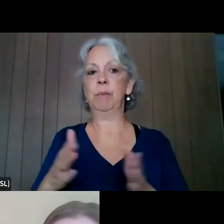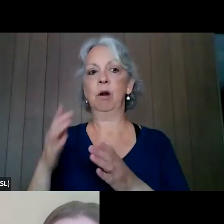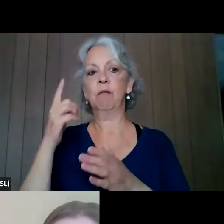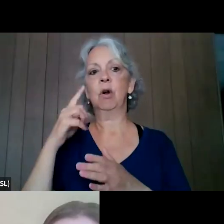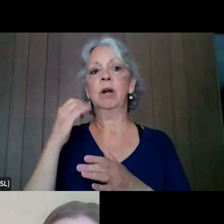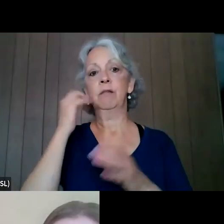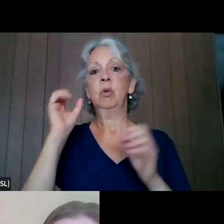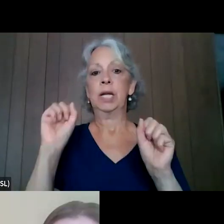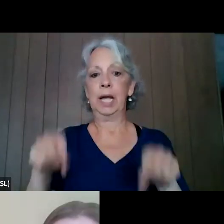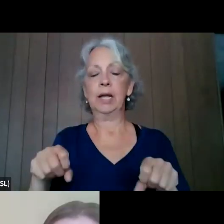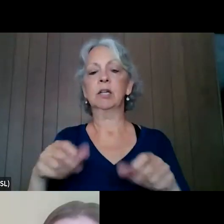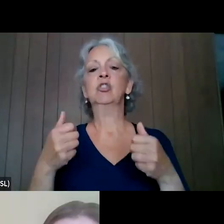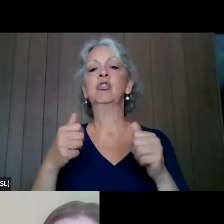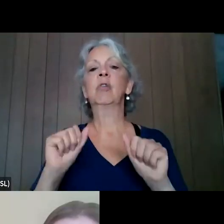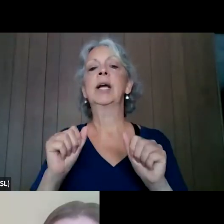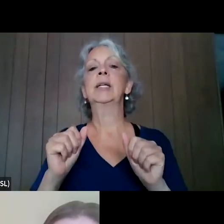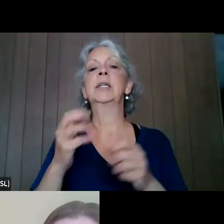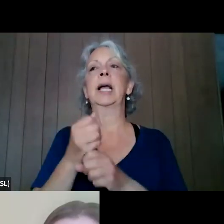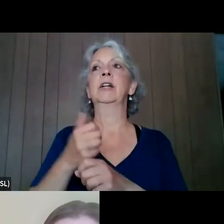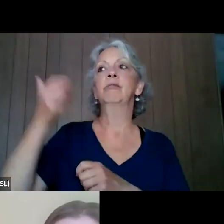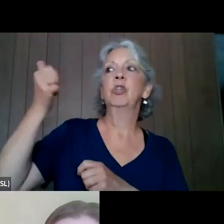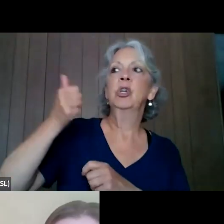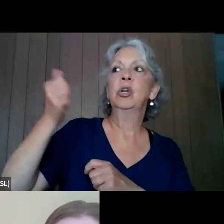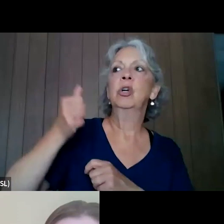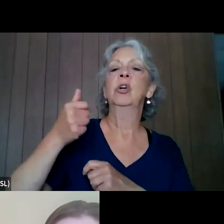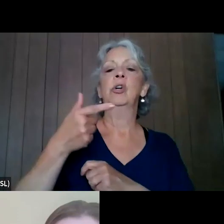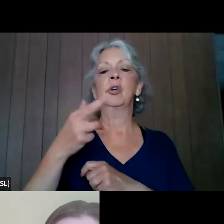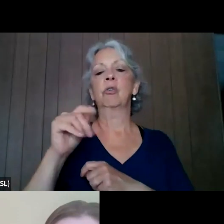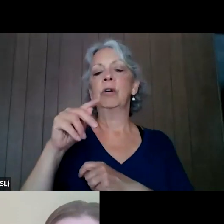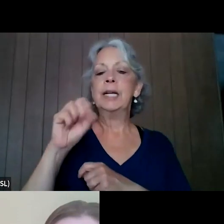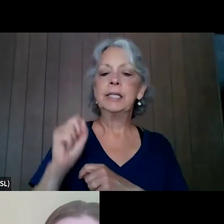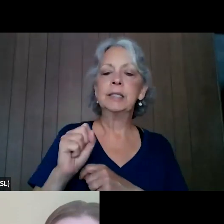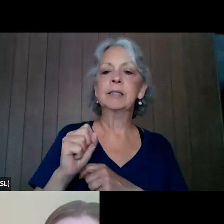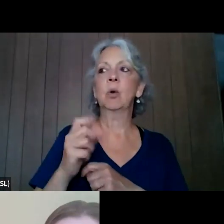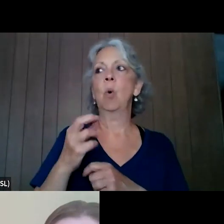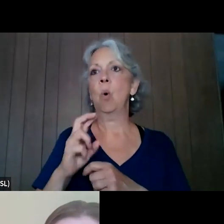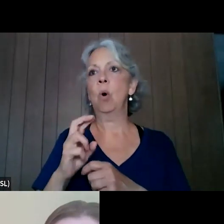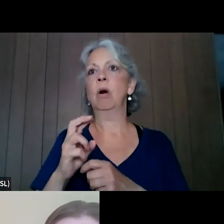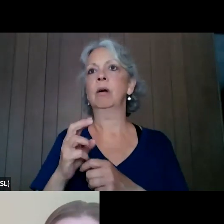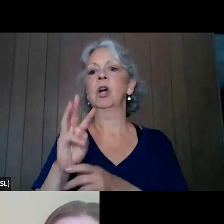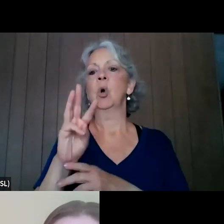is try to get some grants or aligned on wound care supplies. Yes.